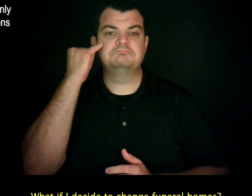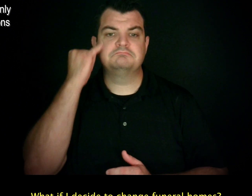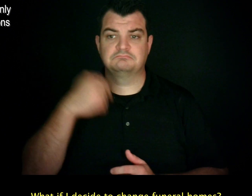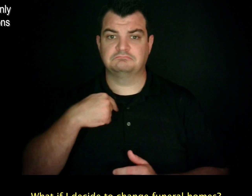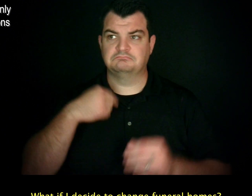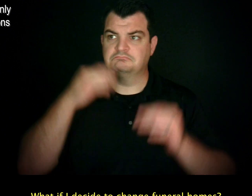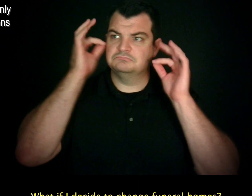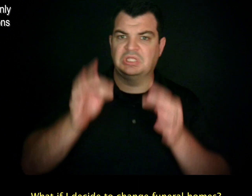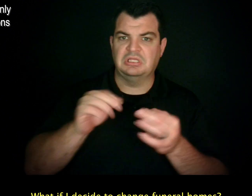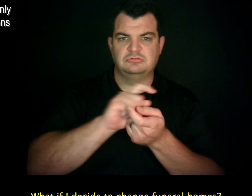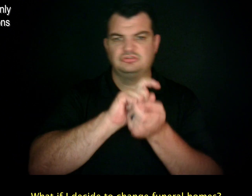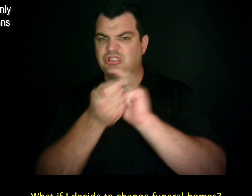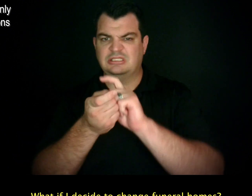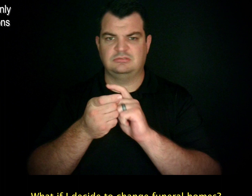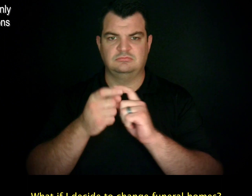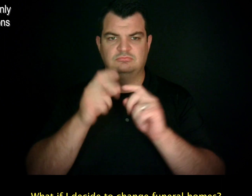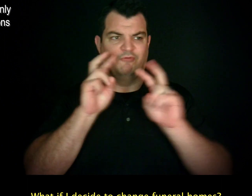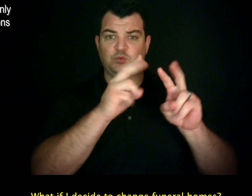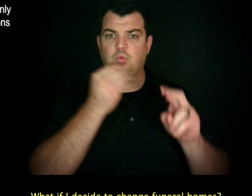What if I decide to change funeral homes?